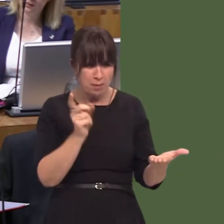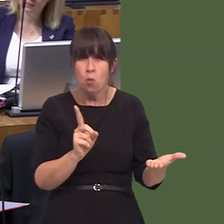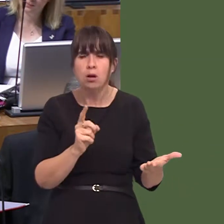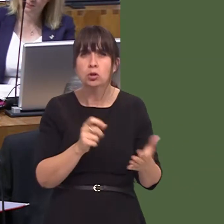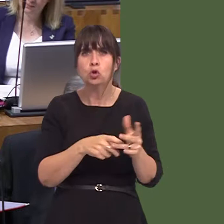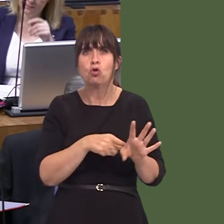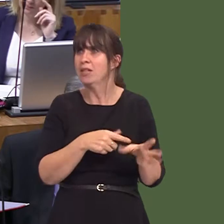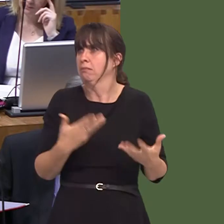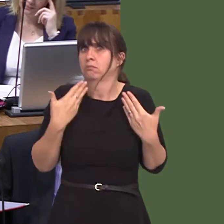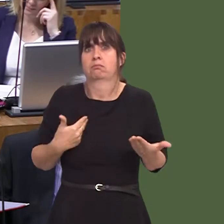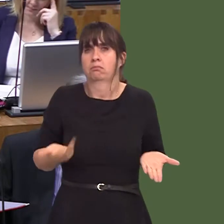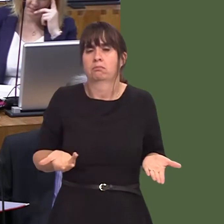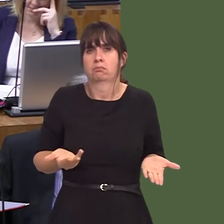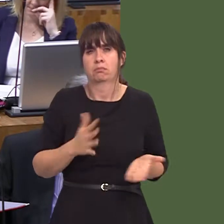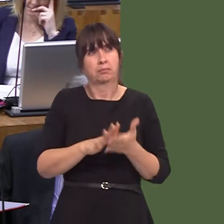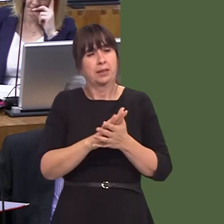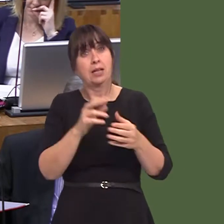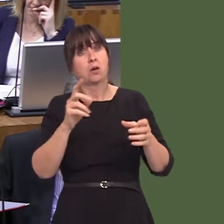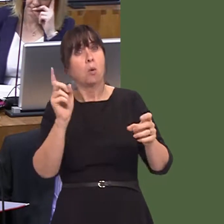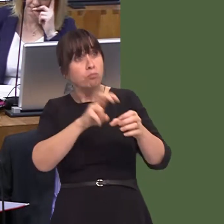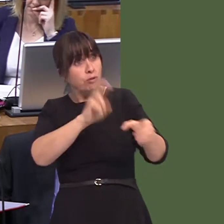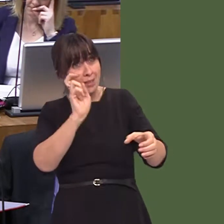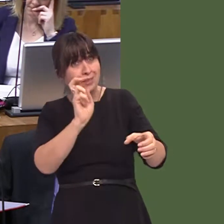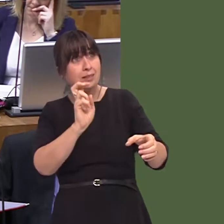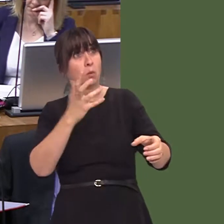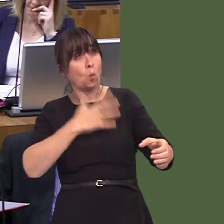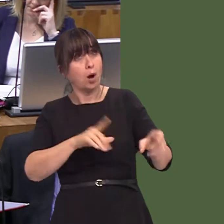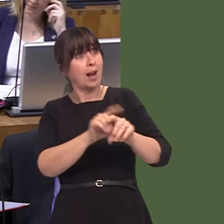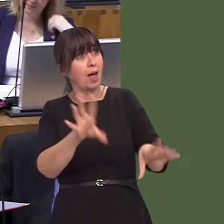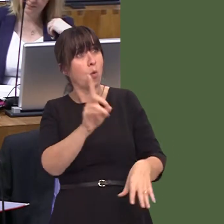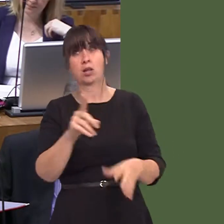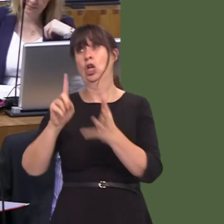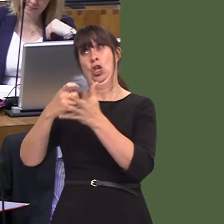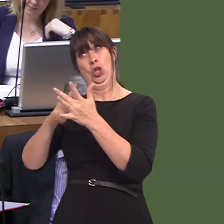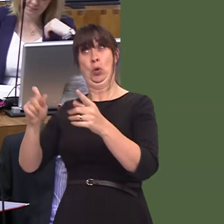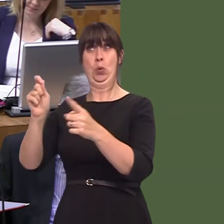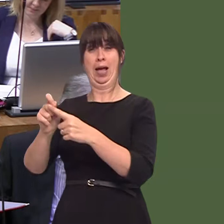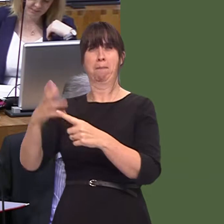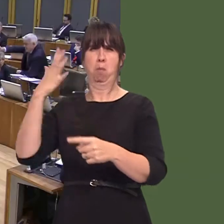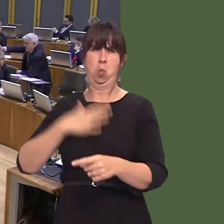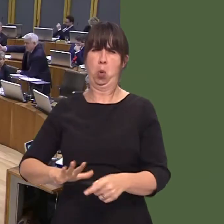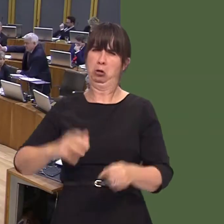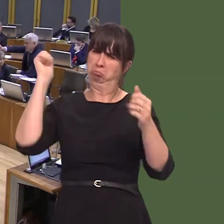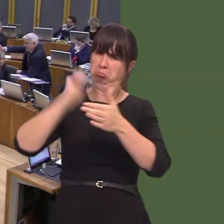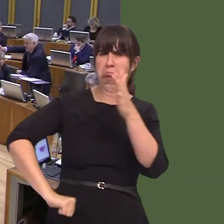decides what sort of Brexit it wants. The people of Britain rejected the kind of Brexit that he wants, so itís up to the UK